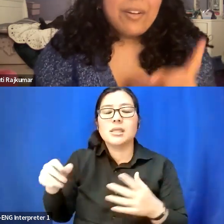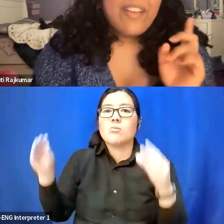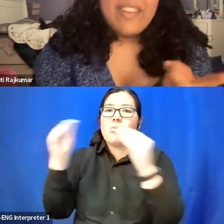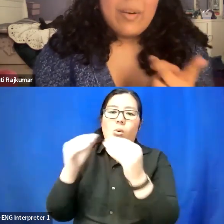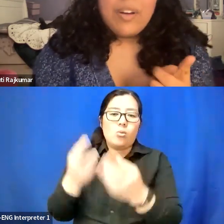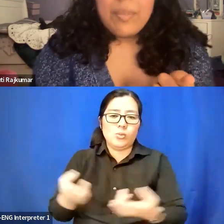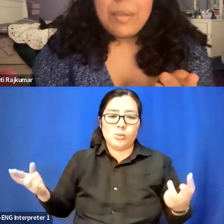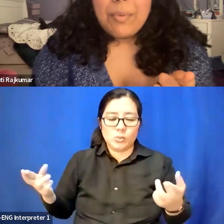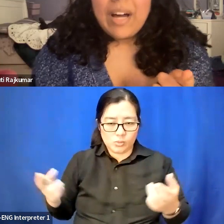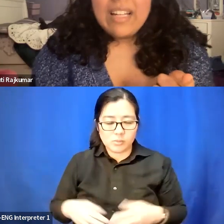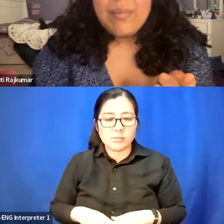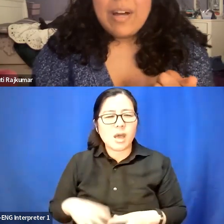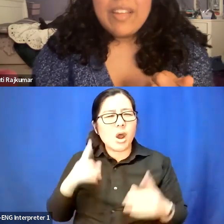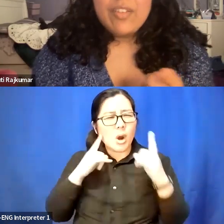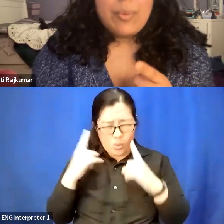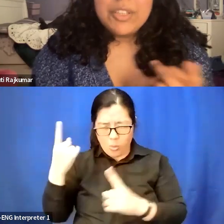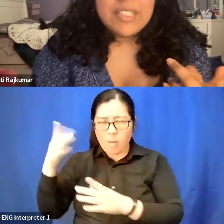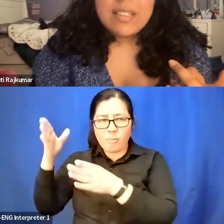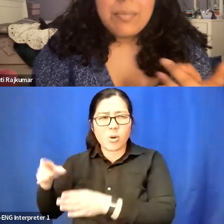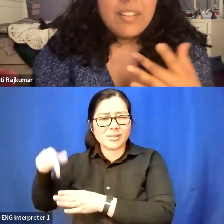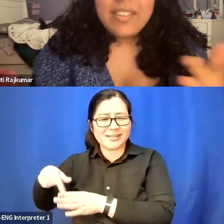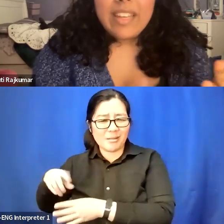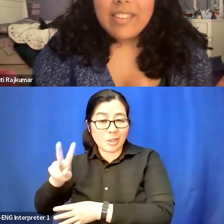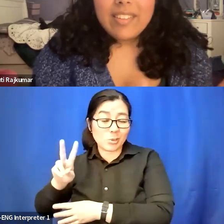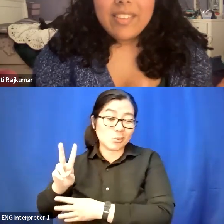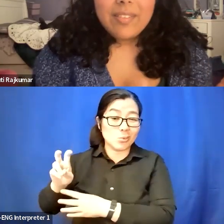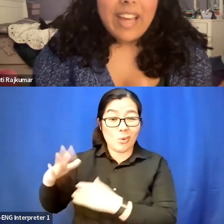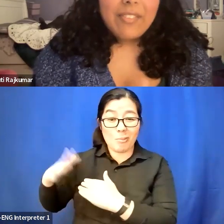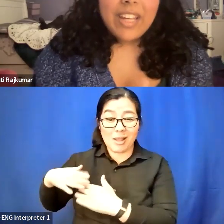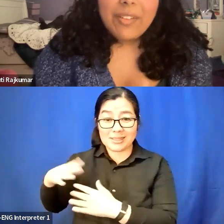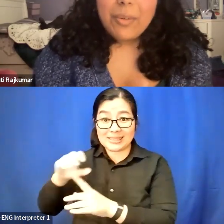I heard that like one of the people had about like 200 plus cases to have to handle,